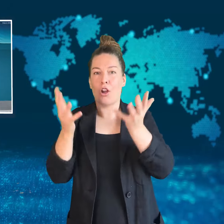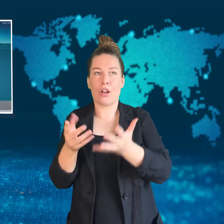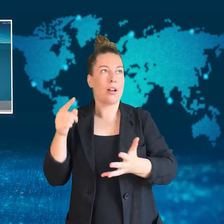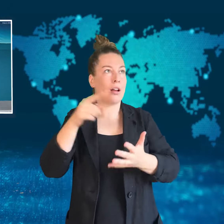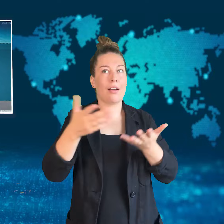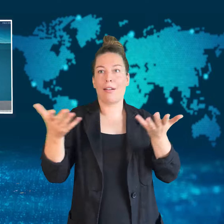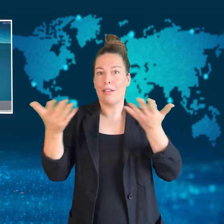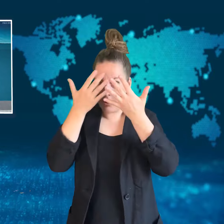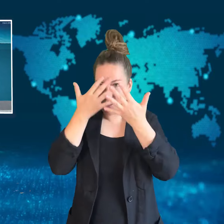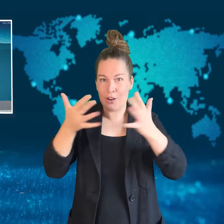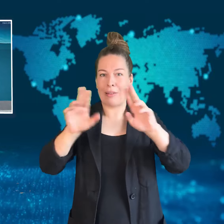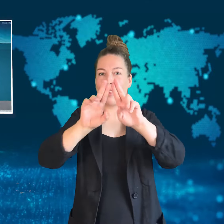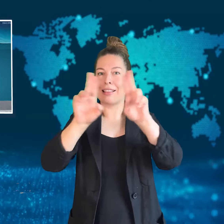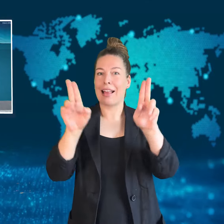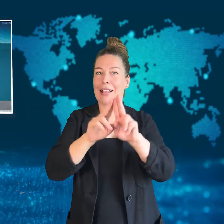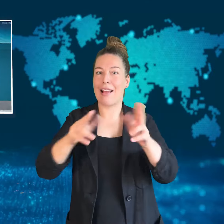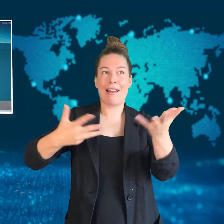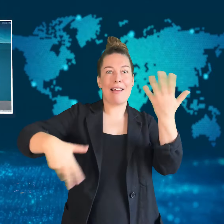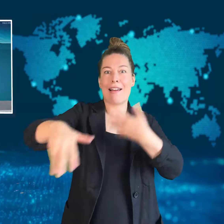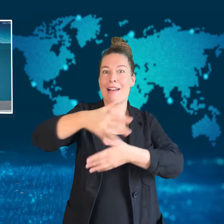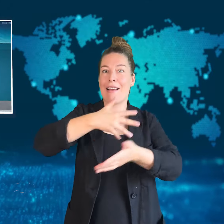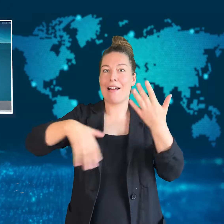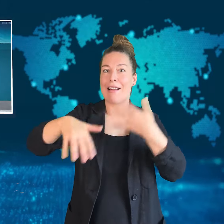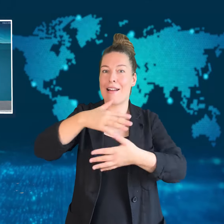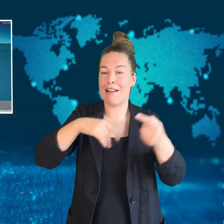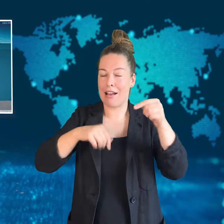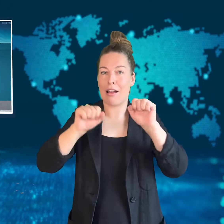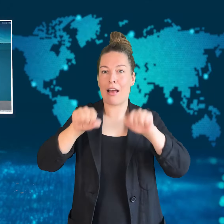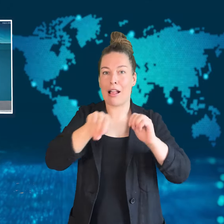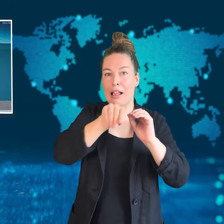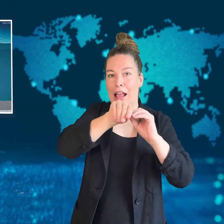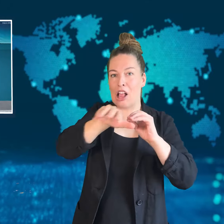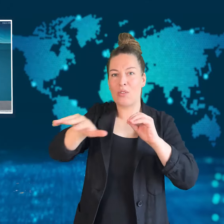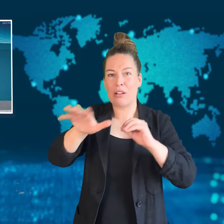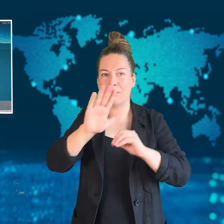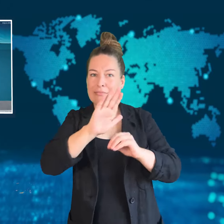been undergoing a month of "ideological scrubbing" ever since they returned